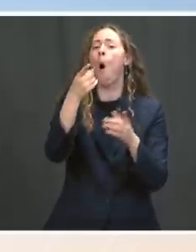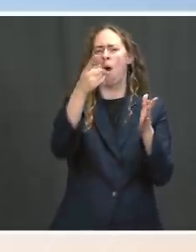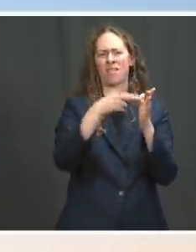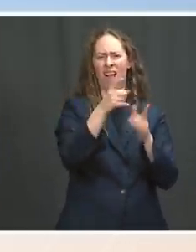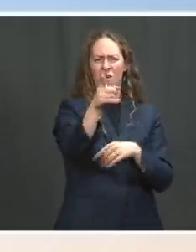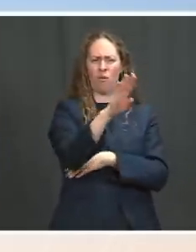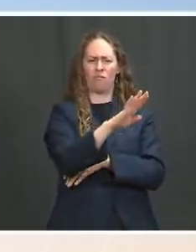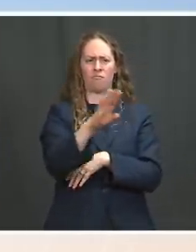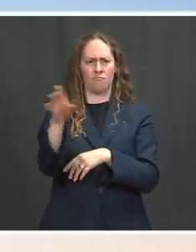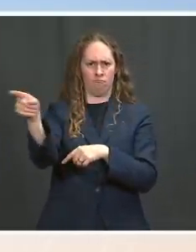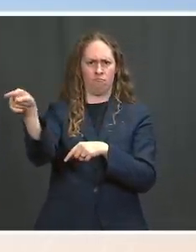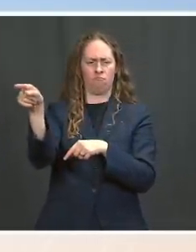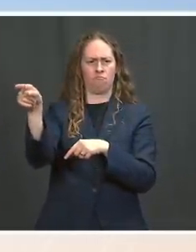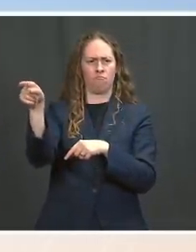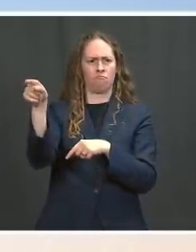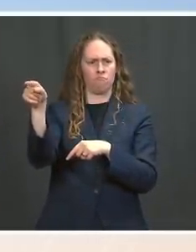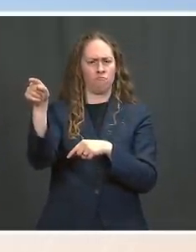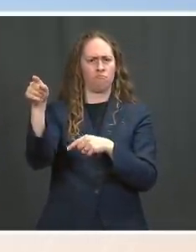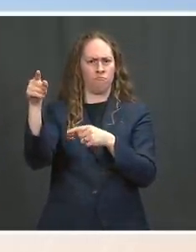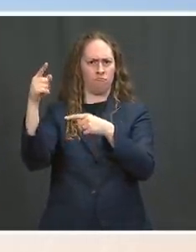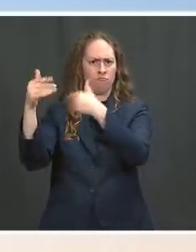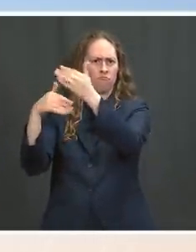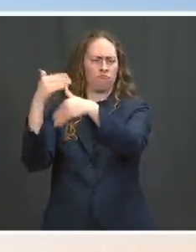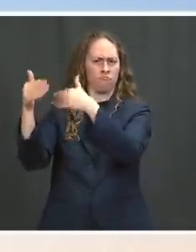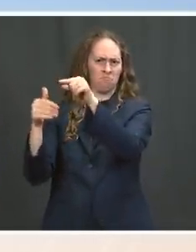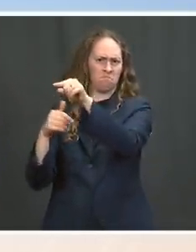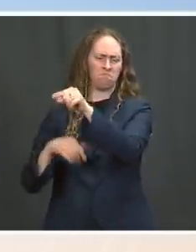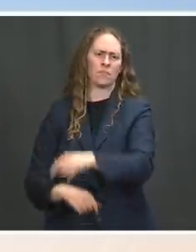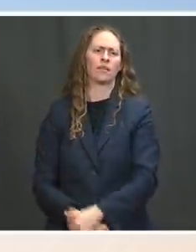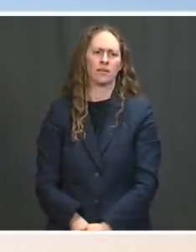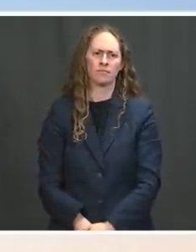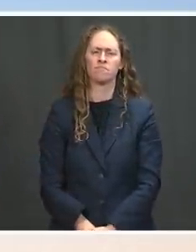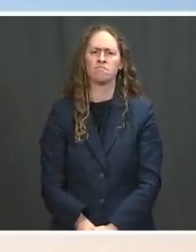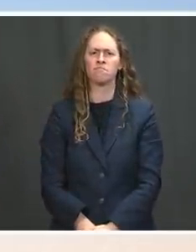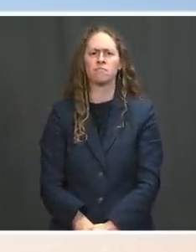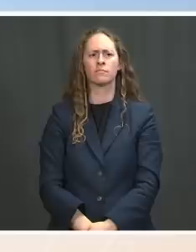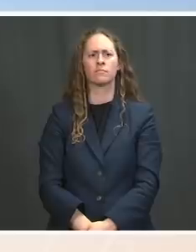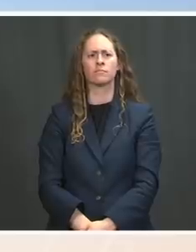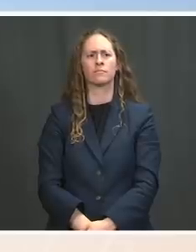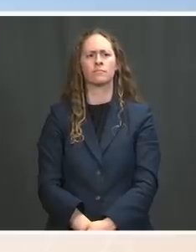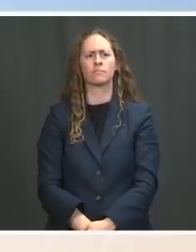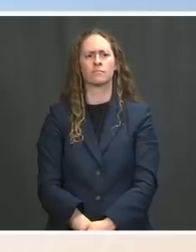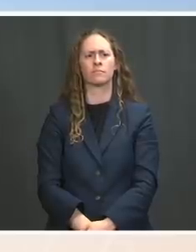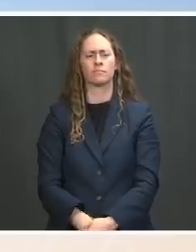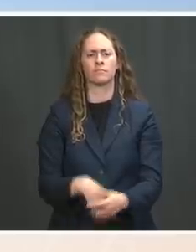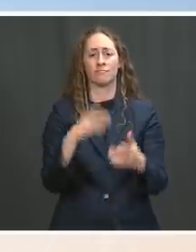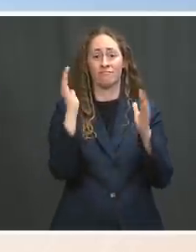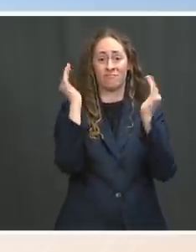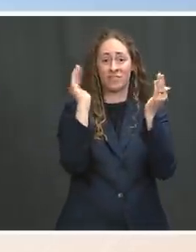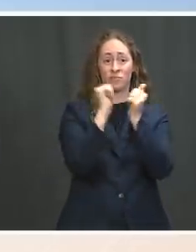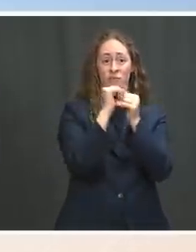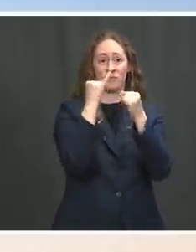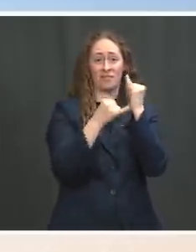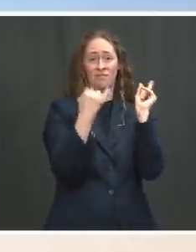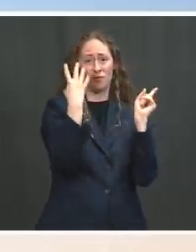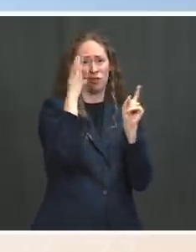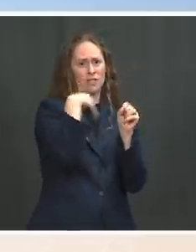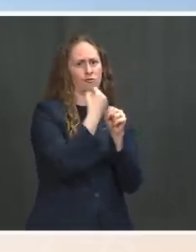Justice Department -- which I know is different from what we saw over the last four years, so it feels funny to some people. Go ahead, in the back. The Press: Thank you, Jen.